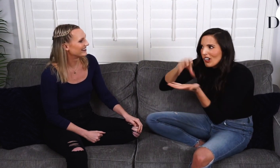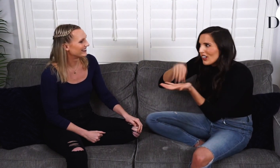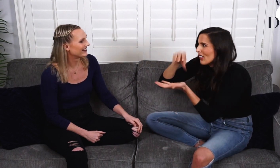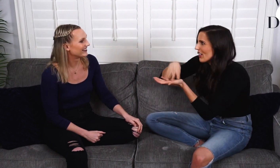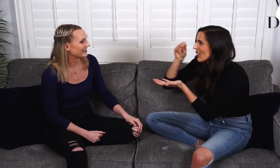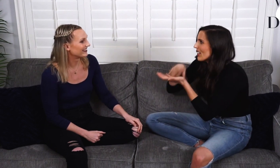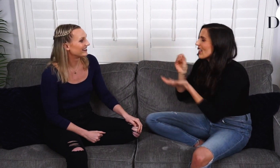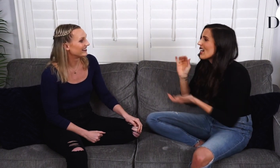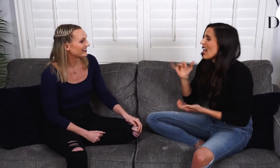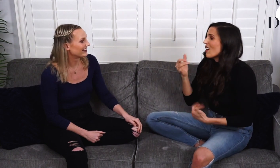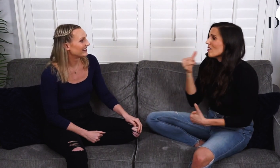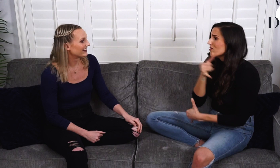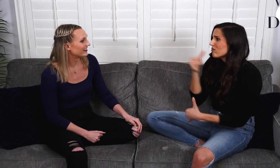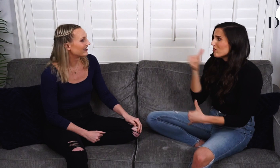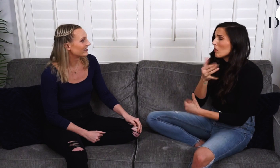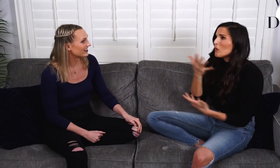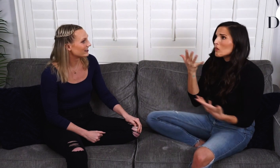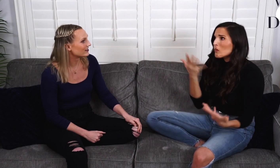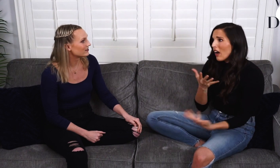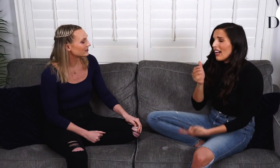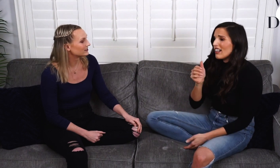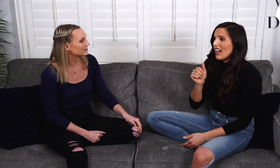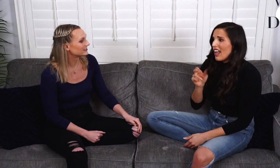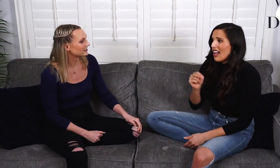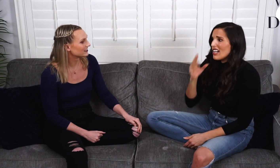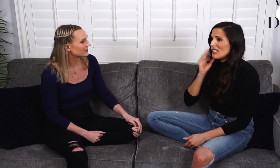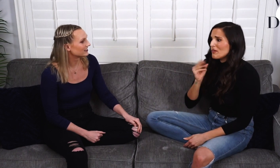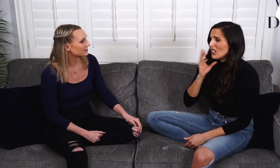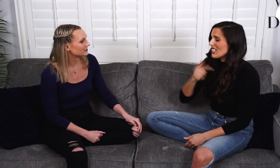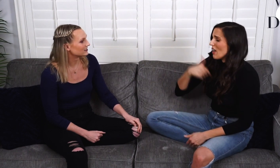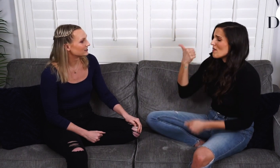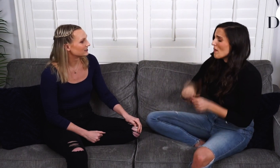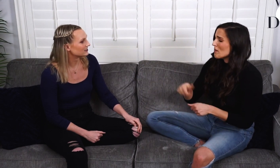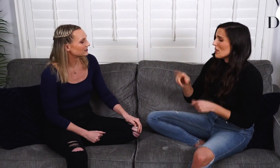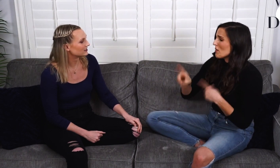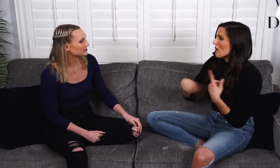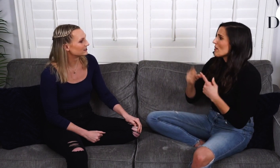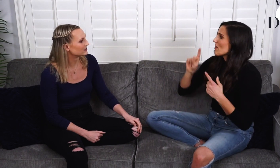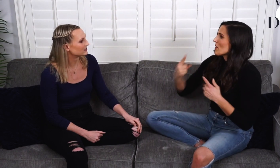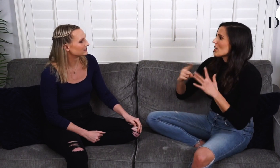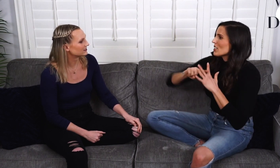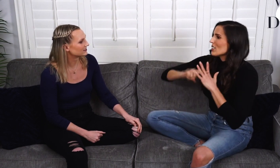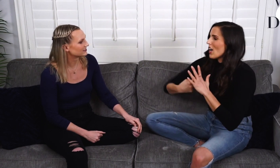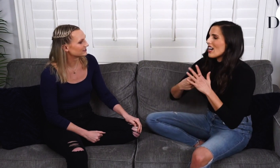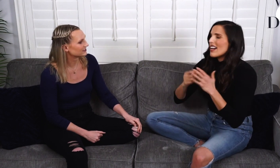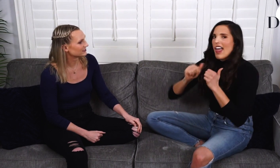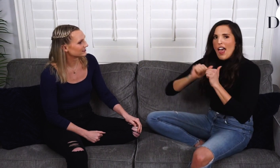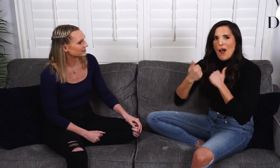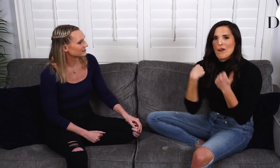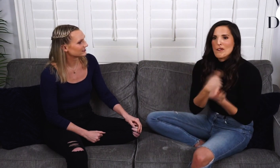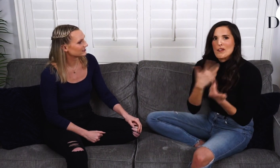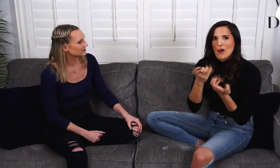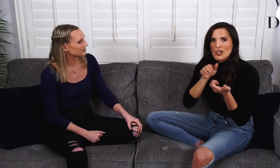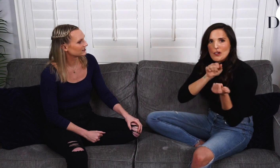learn them all and whew! What an experience it was. I remember when we first started how we wanted